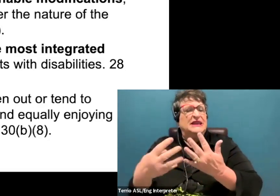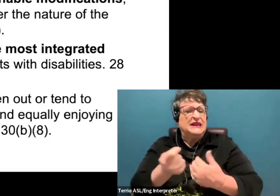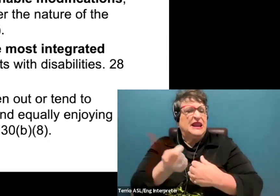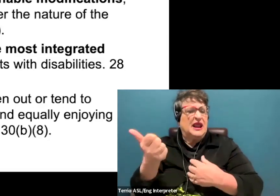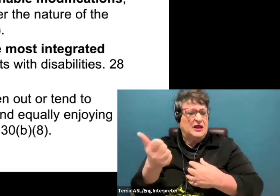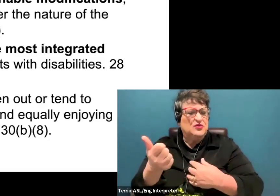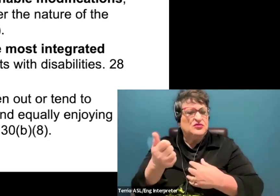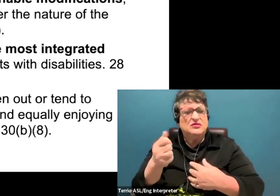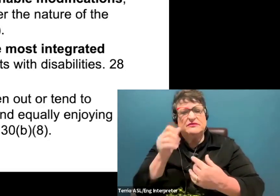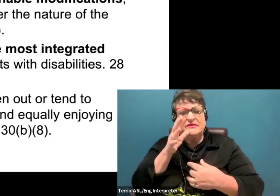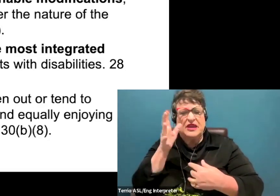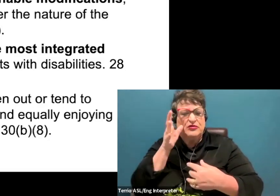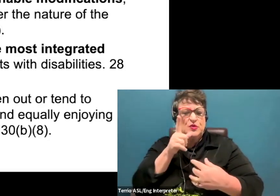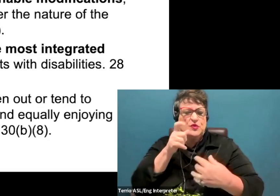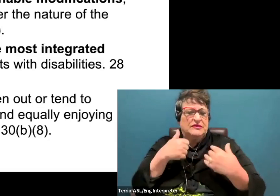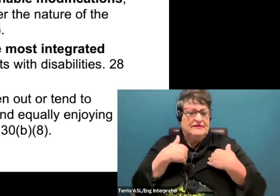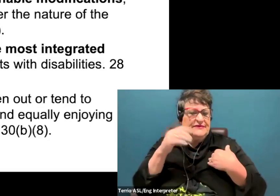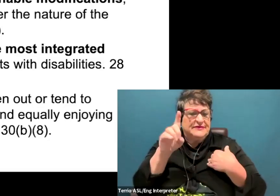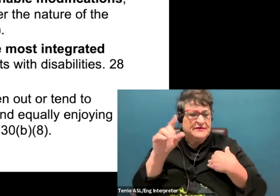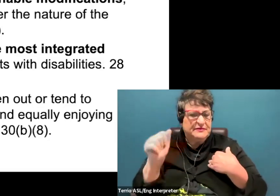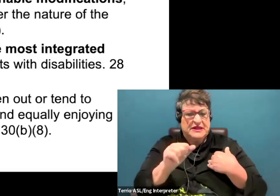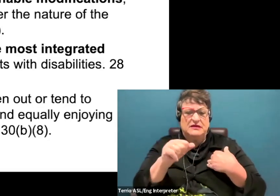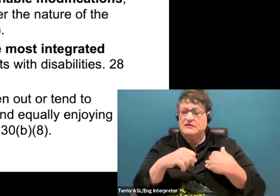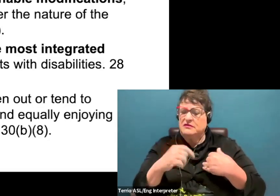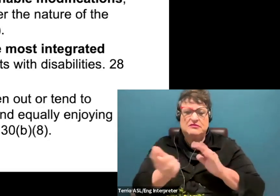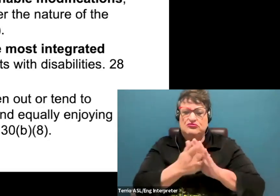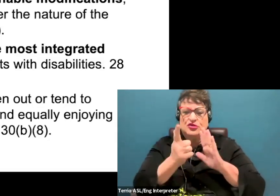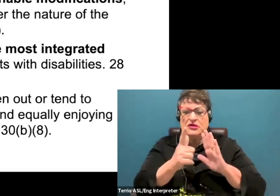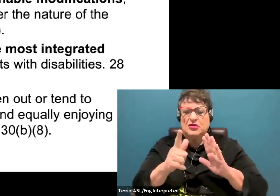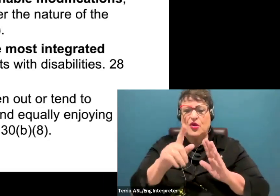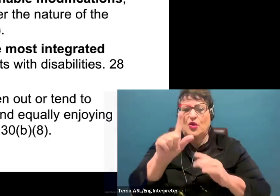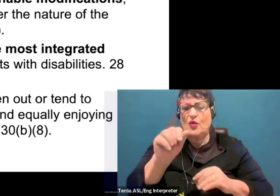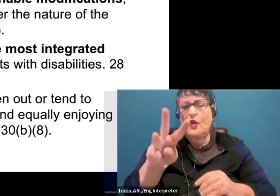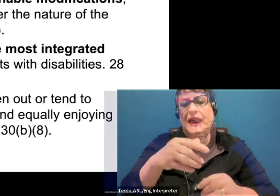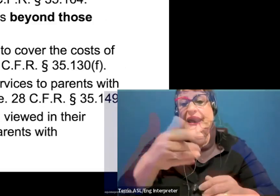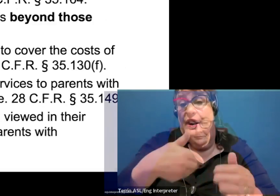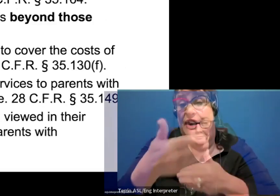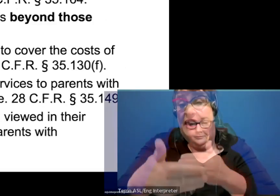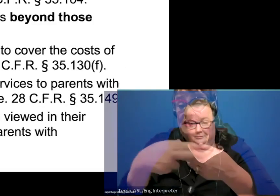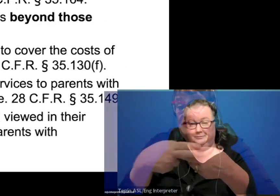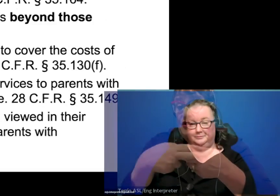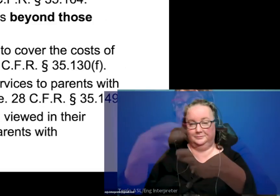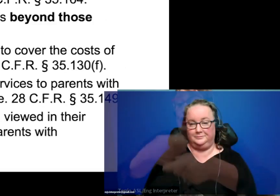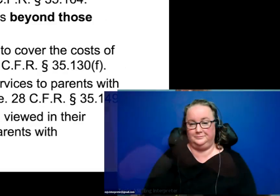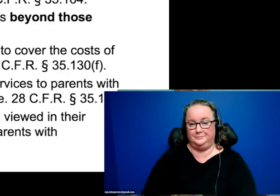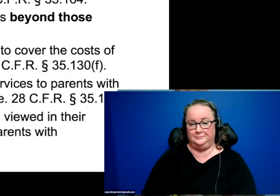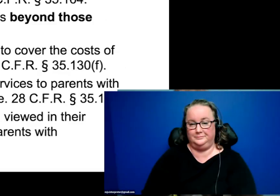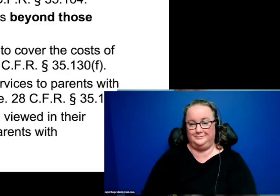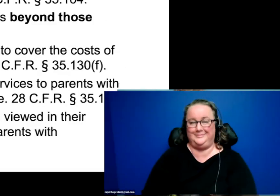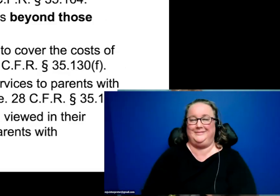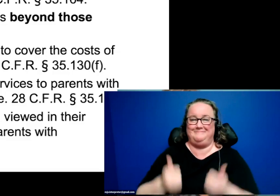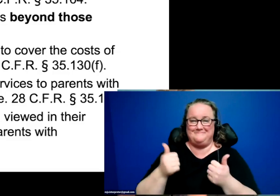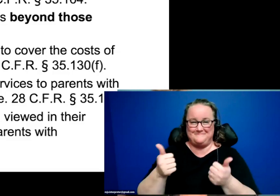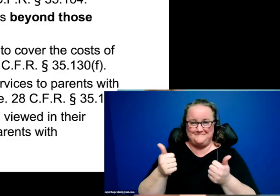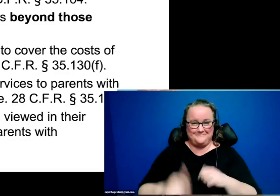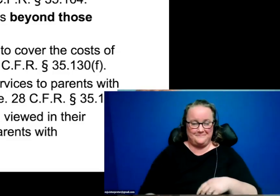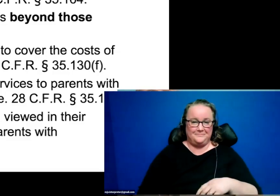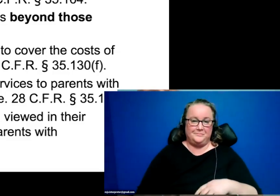So that would be unlawful under the ADA. Next slide. In addition, child welfare agencies